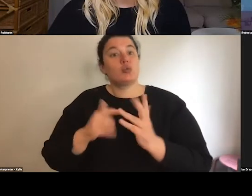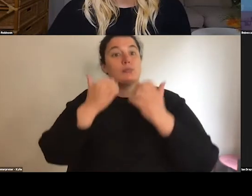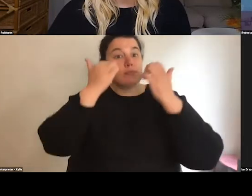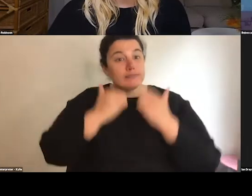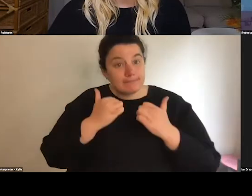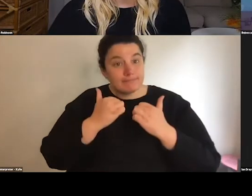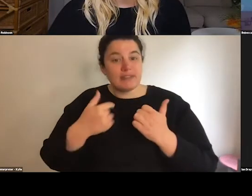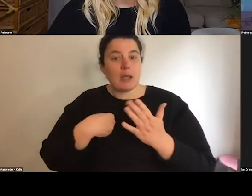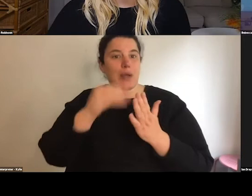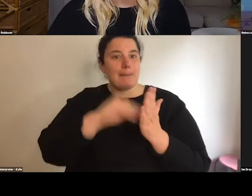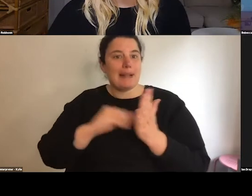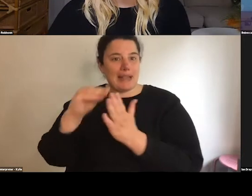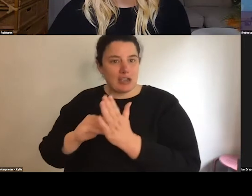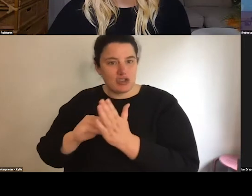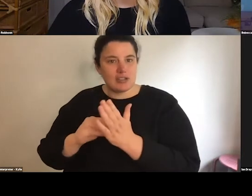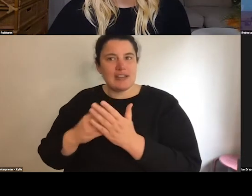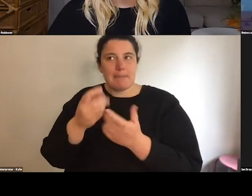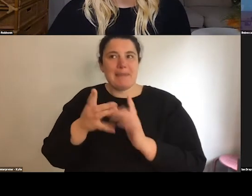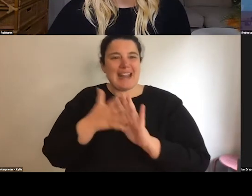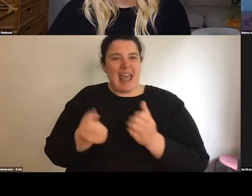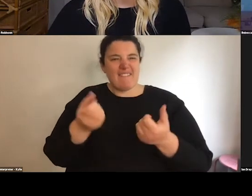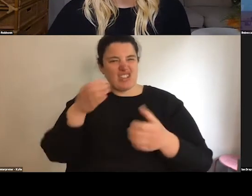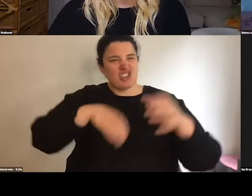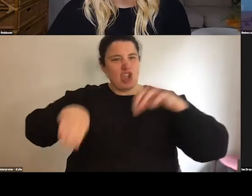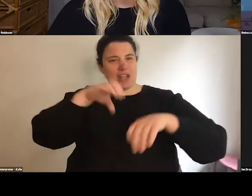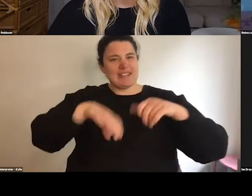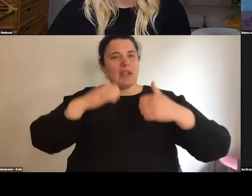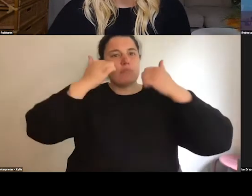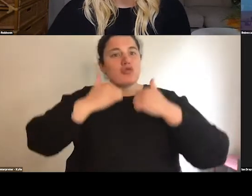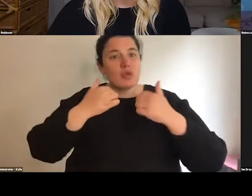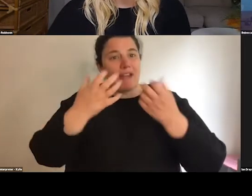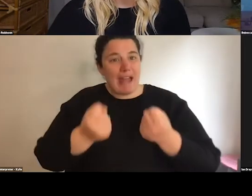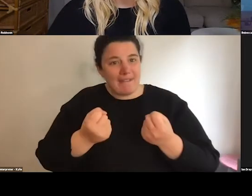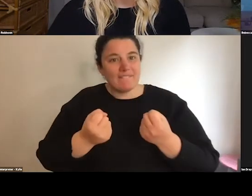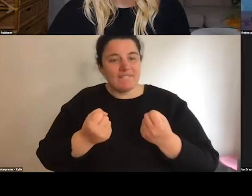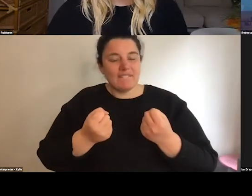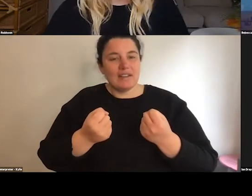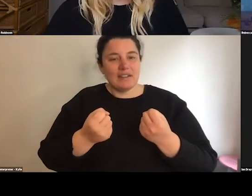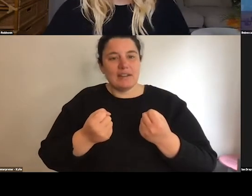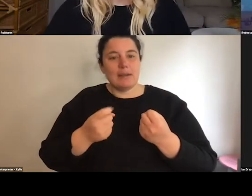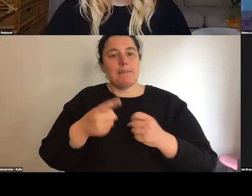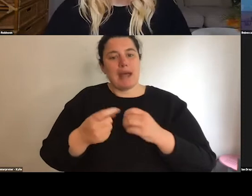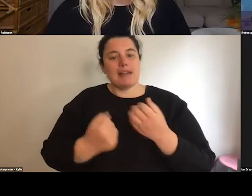with a scientific overlay but underpinned by the creative.